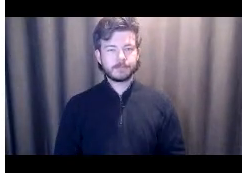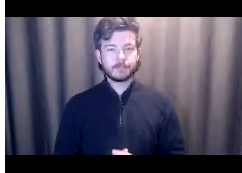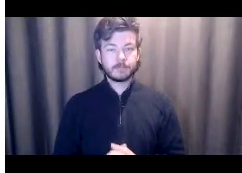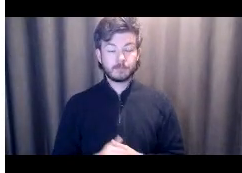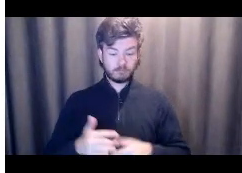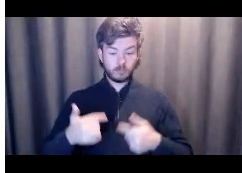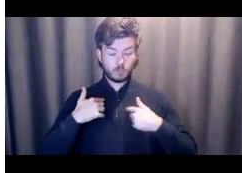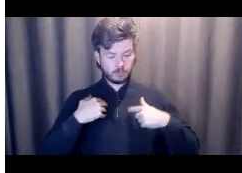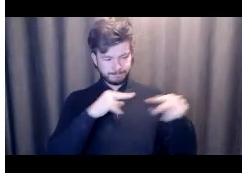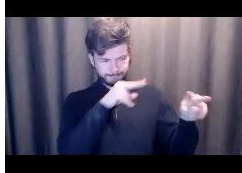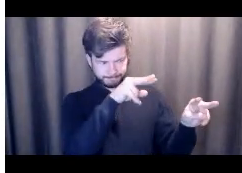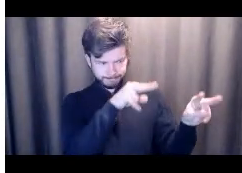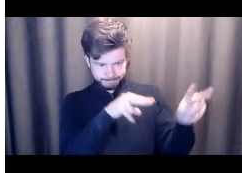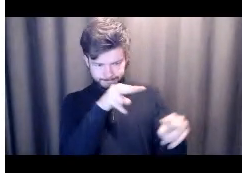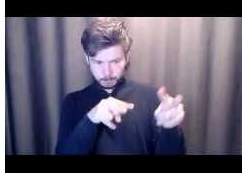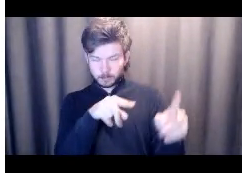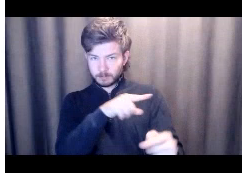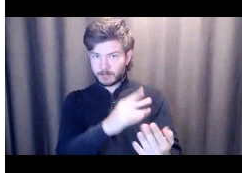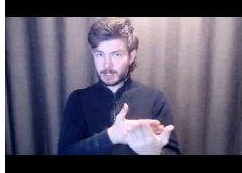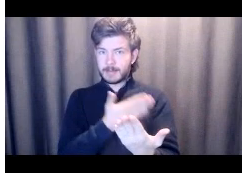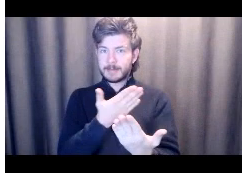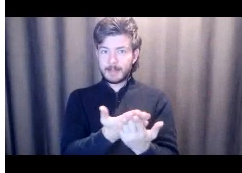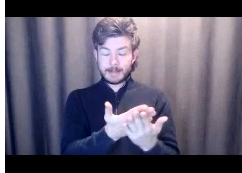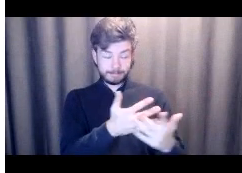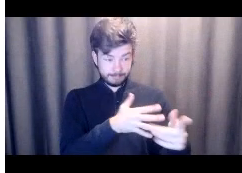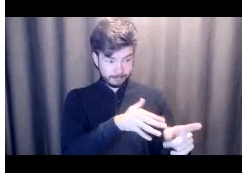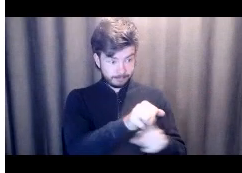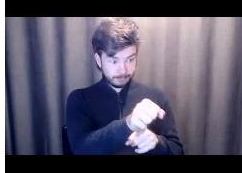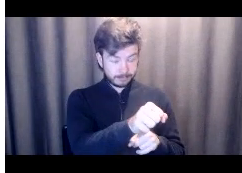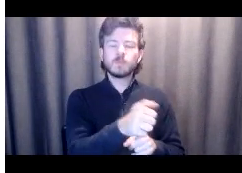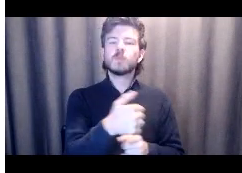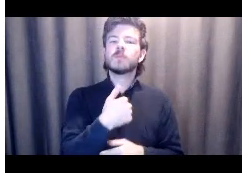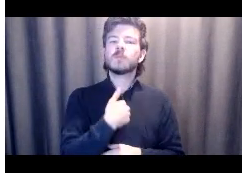and nominees about why we are reviewing their payments